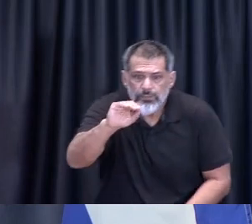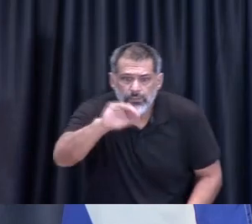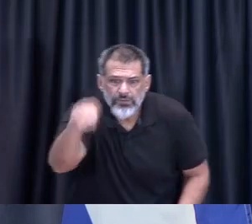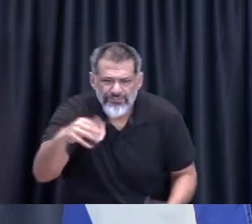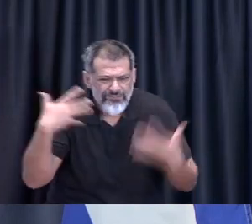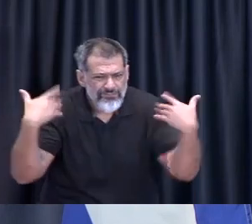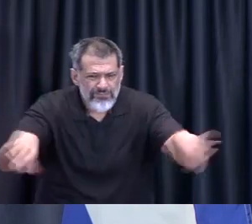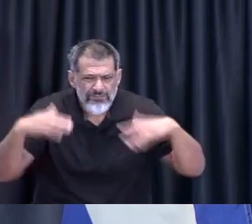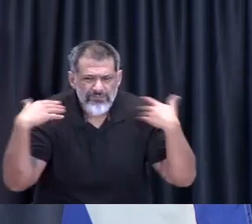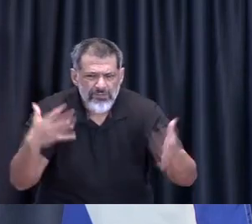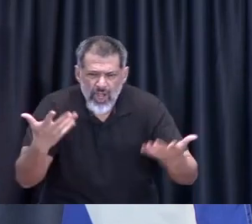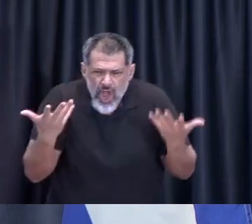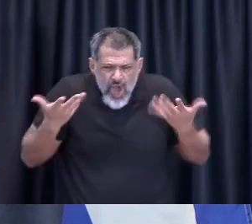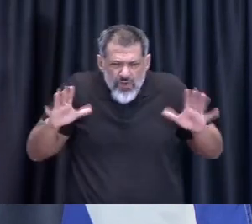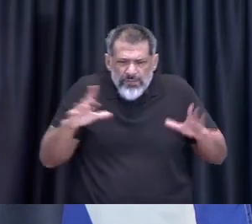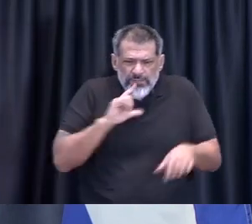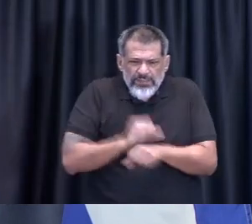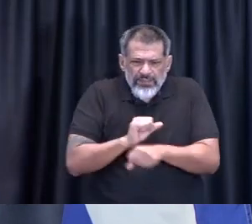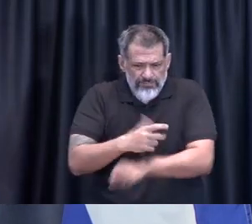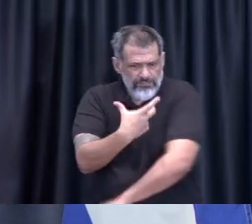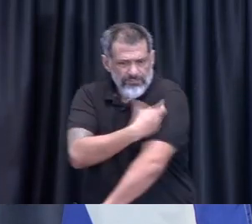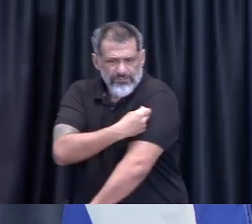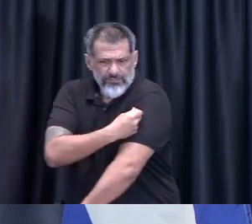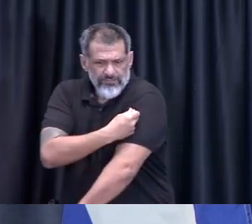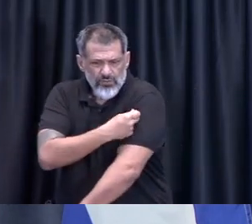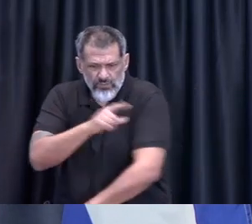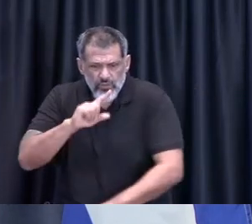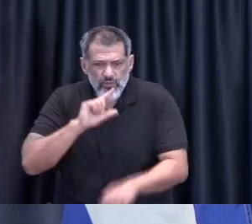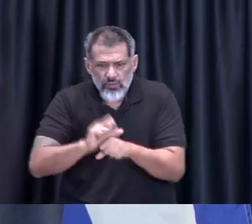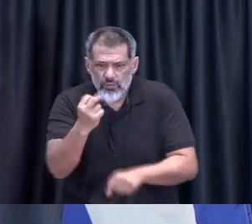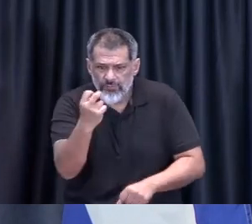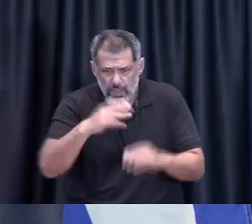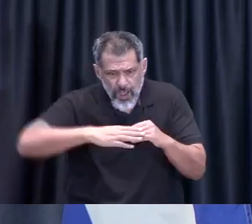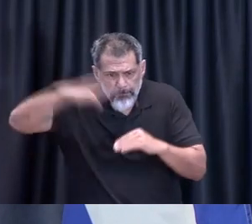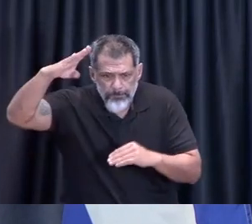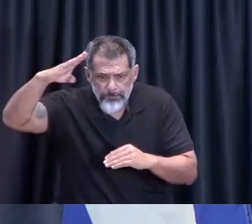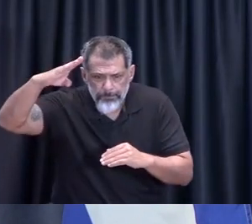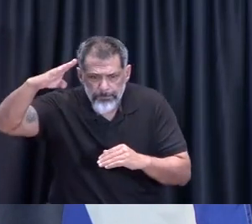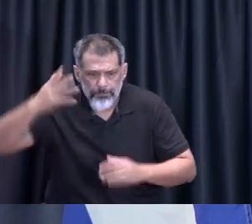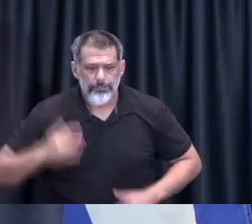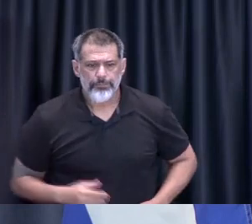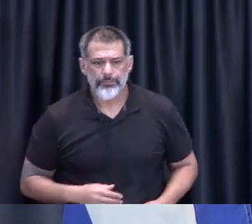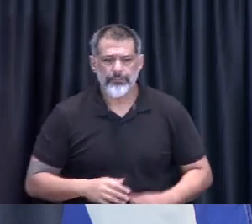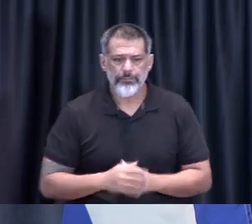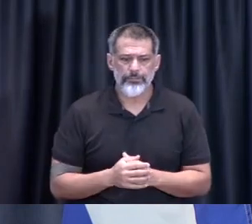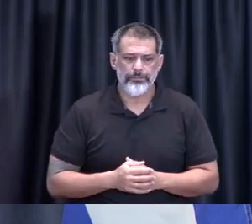population, 12 years of age or older, that has at least one dose